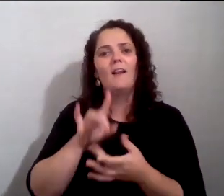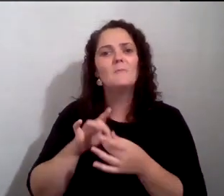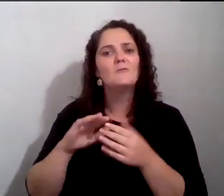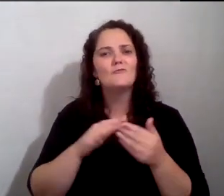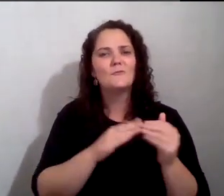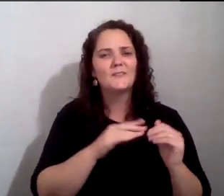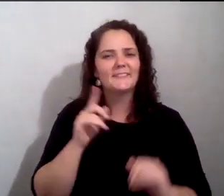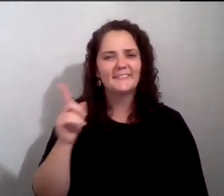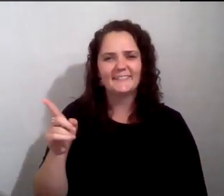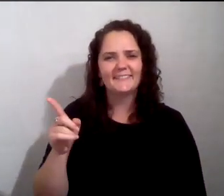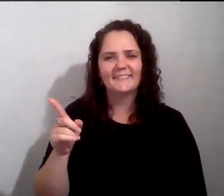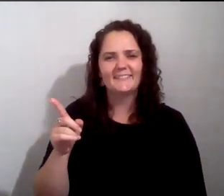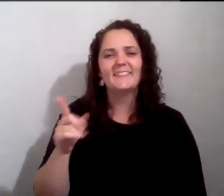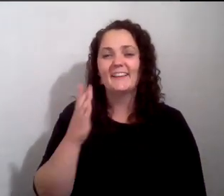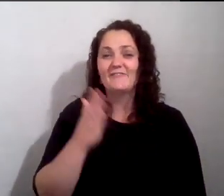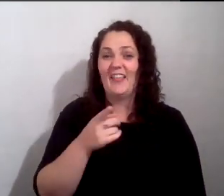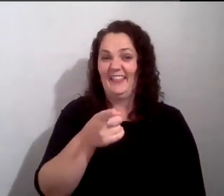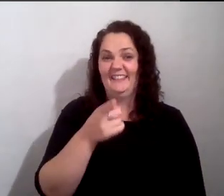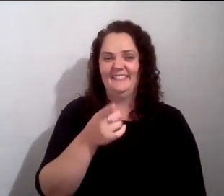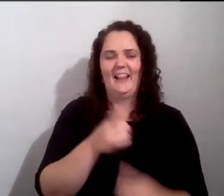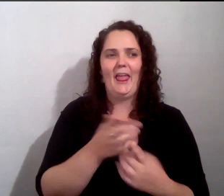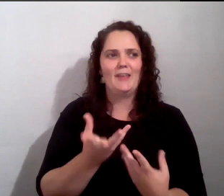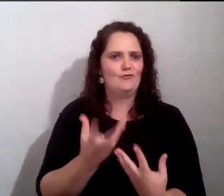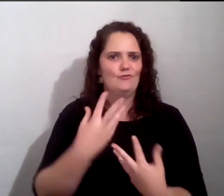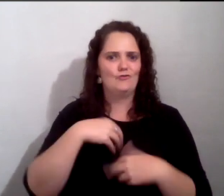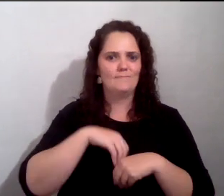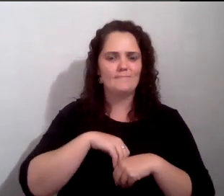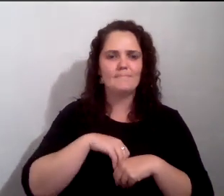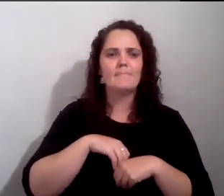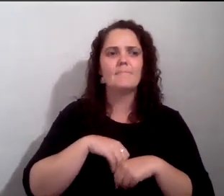she immediately embraces this. It's actually kind of more so